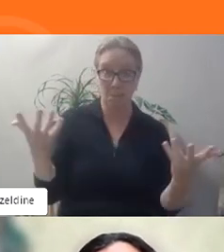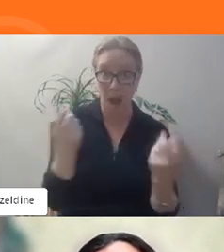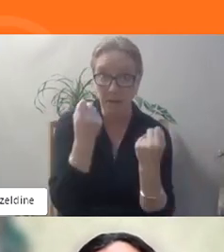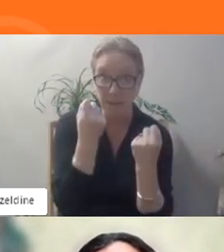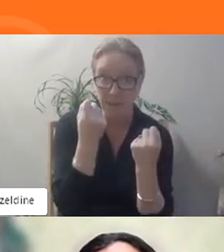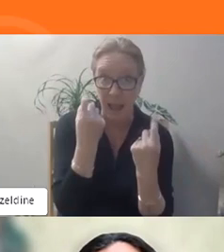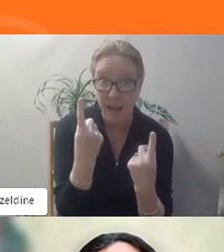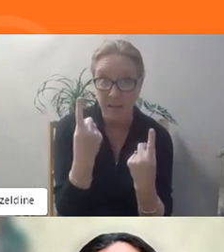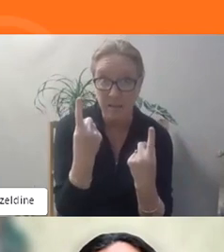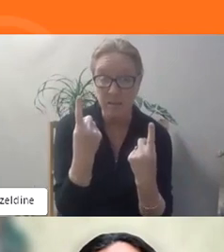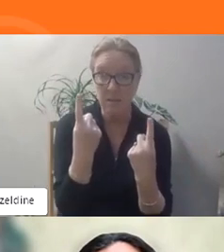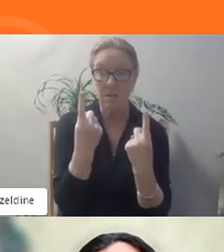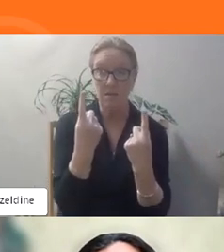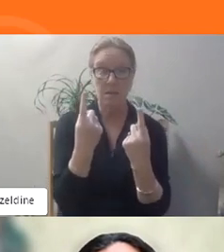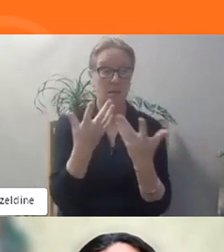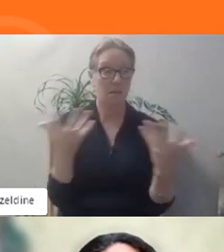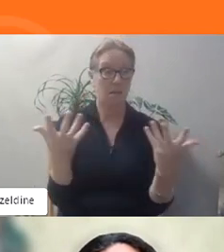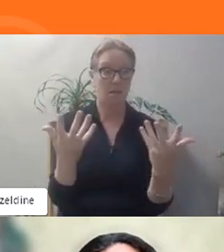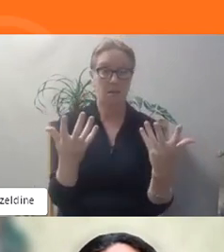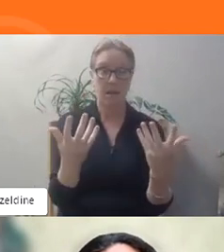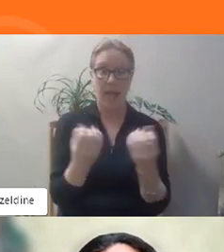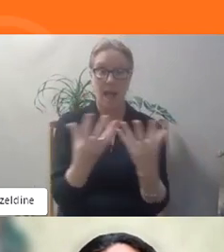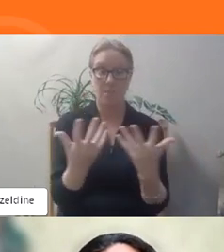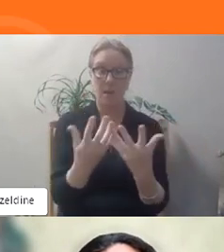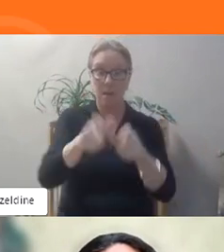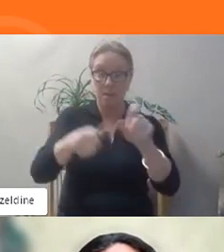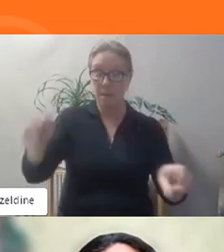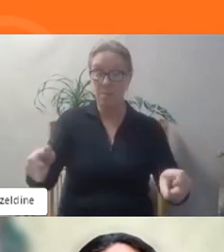number of individuals with SLD that are currently in the schooling